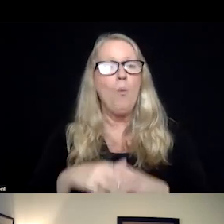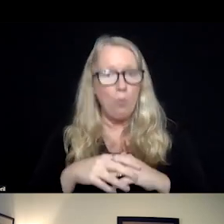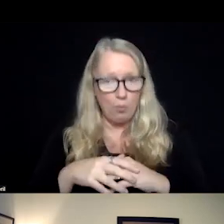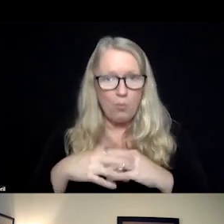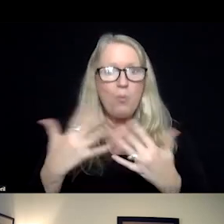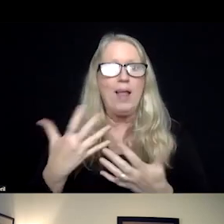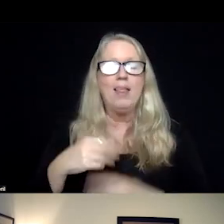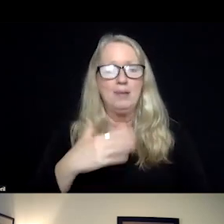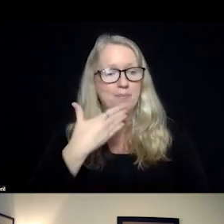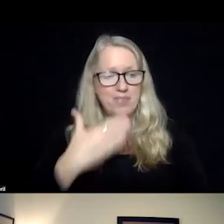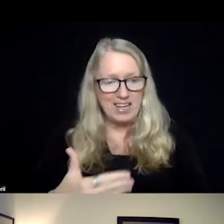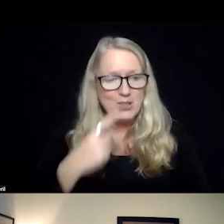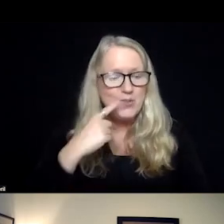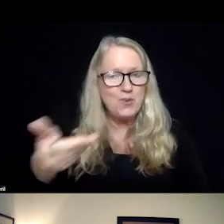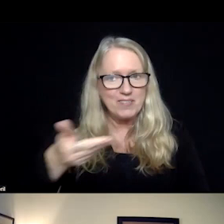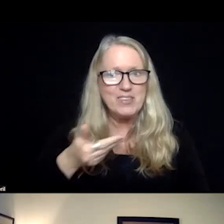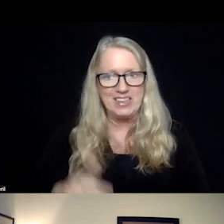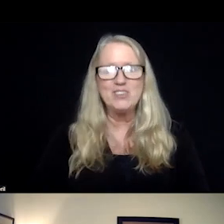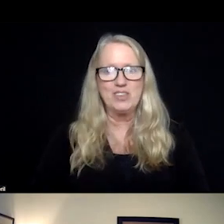INTERNATIONAL. THANK YOU FOR BEING HERE. THANK YOU.